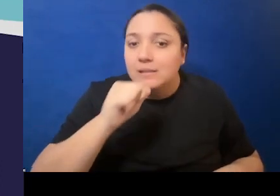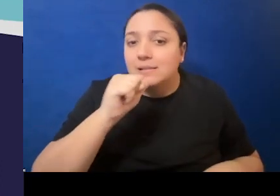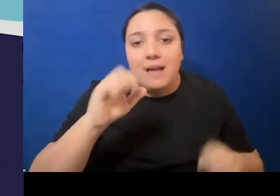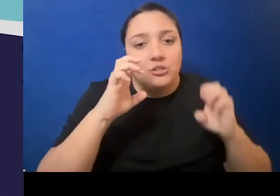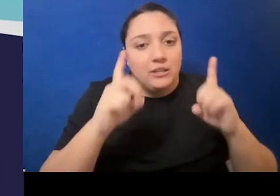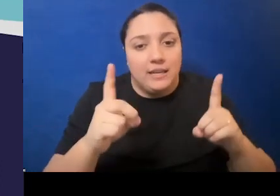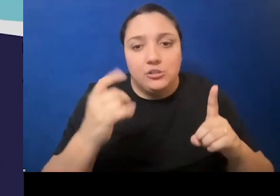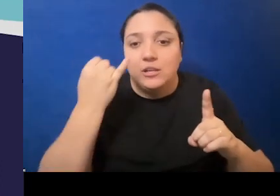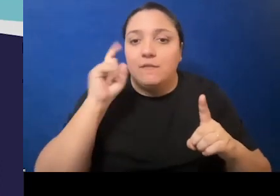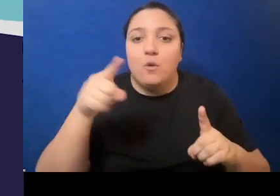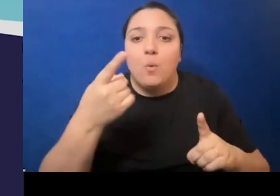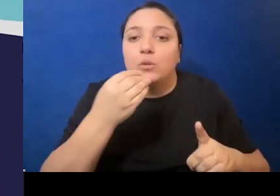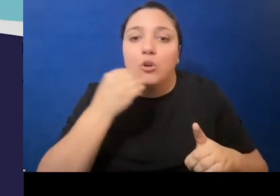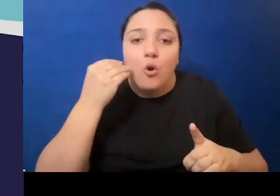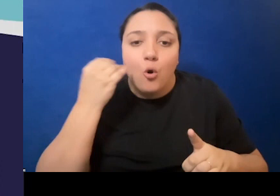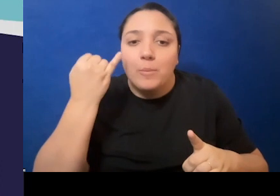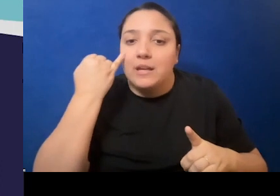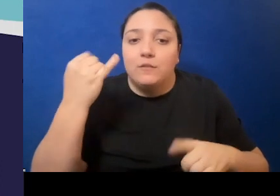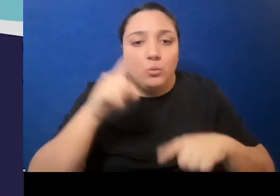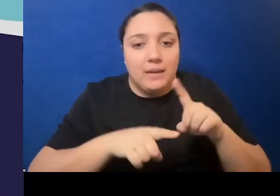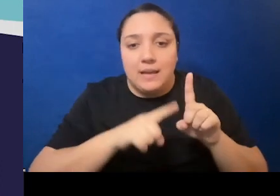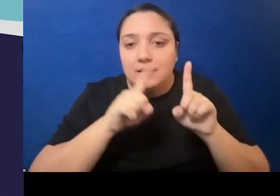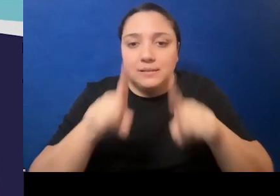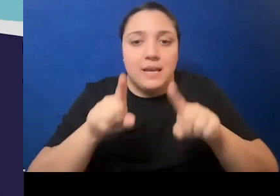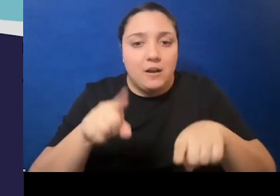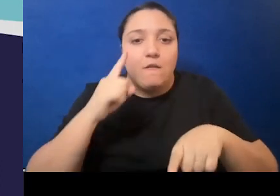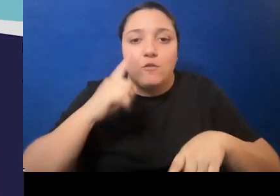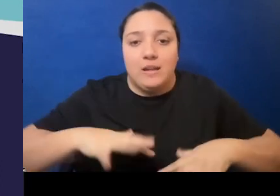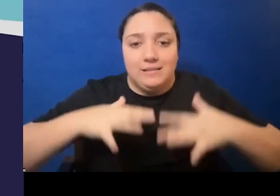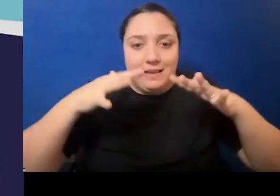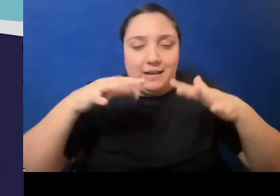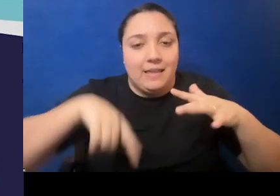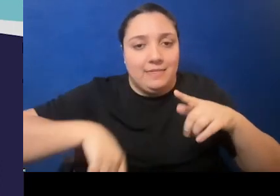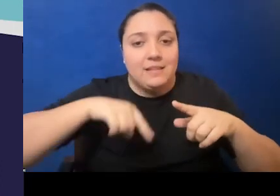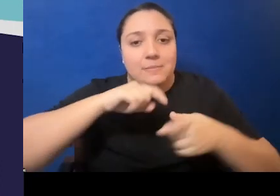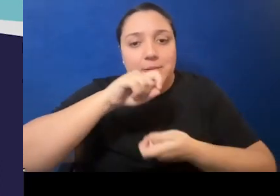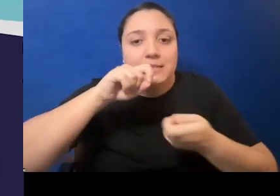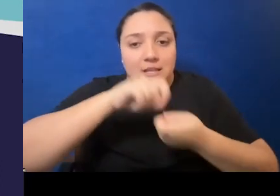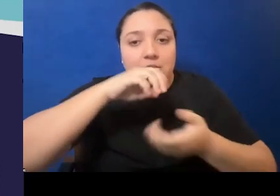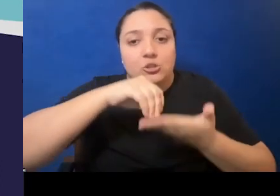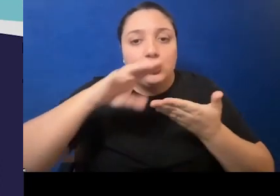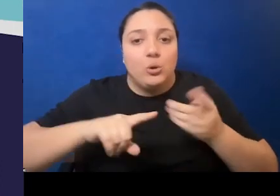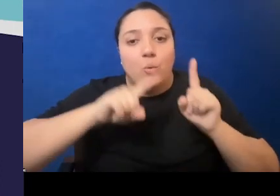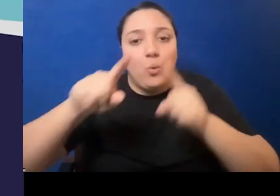THE COURT SAID NO, IT IS NOT EDUCATION IF YOU ARE HOME AND NOT ABLE TO ATTEND FOR THE